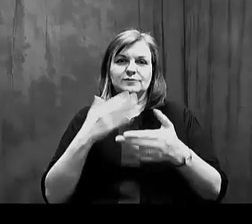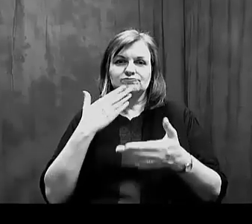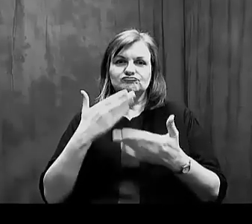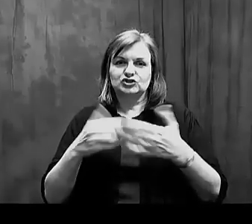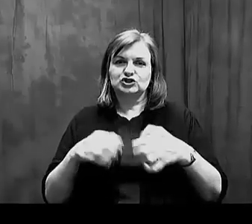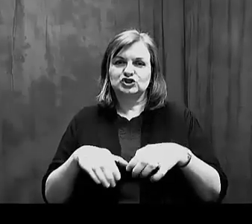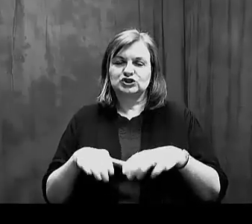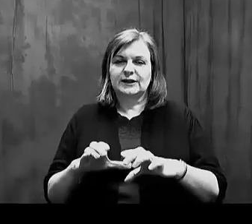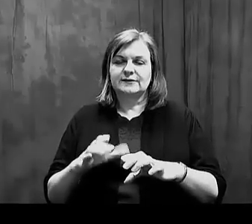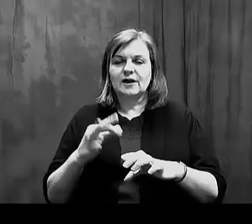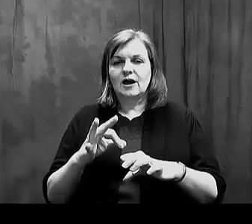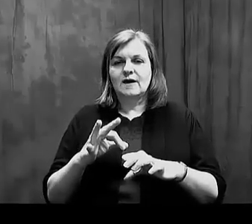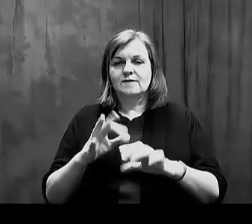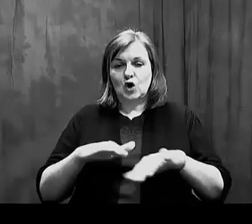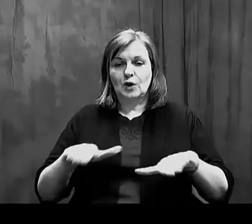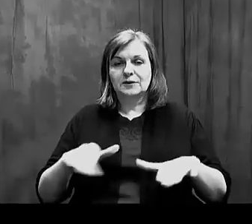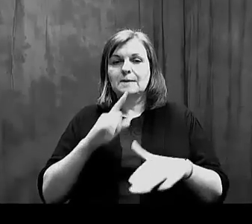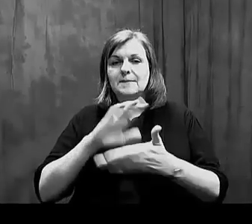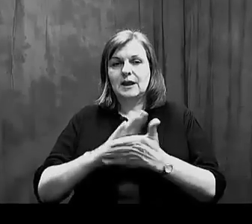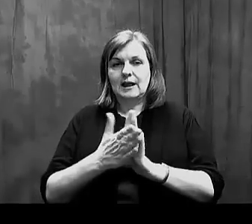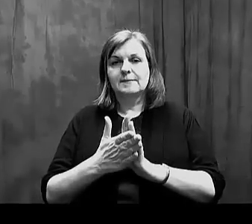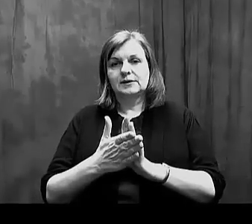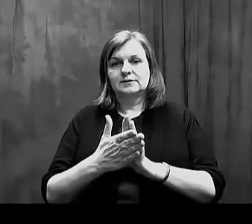eggs produced